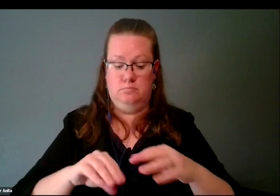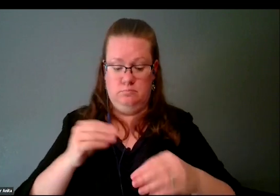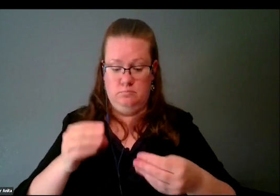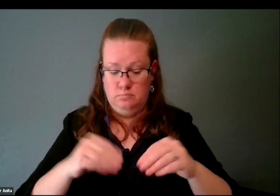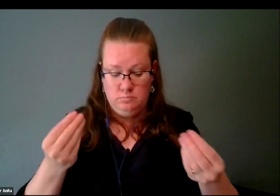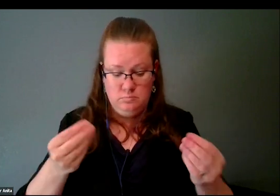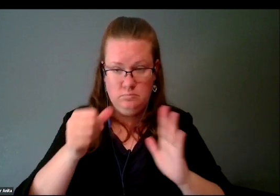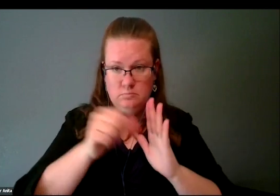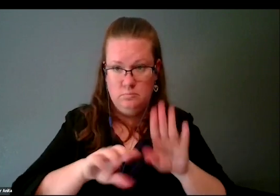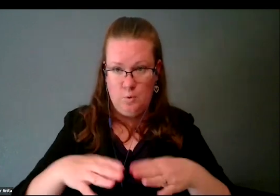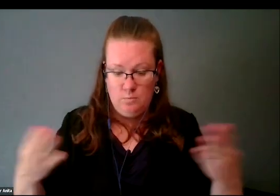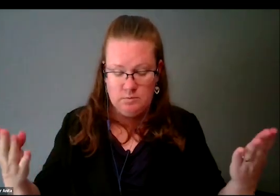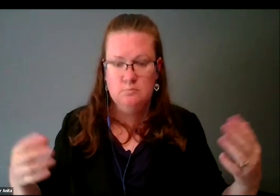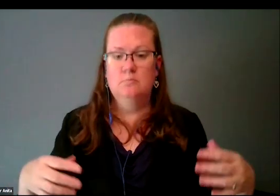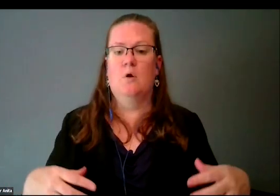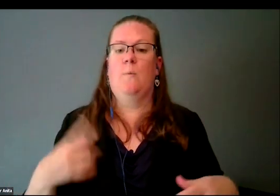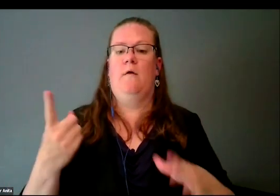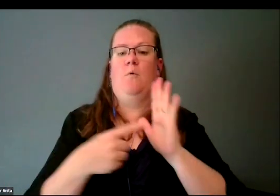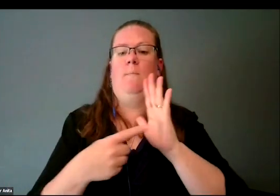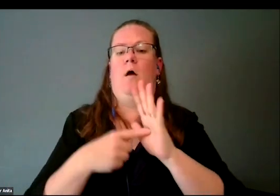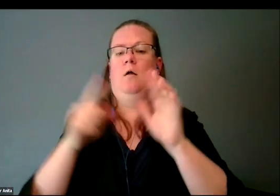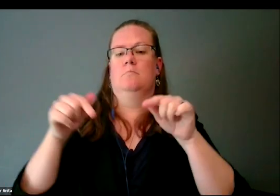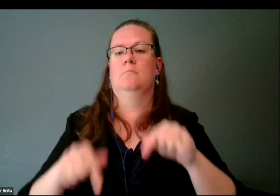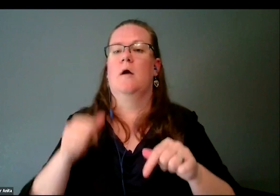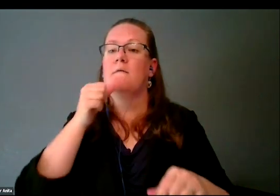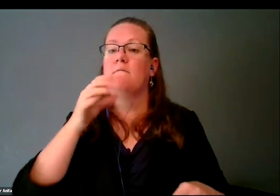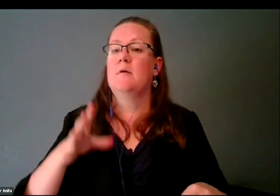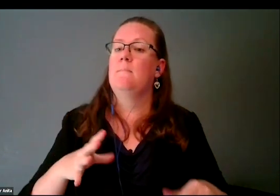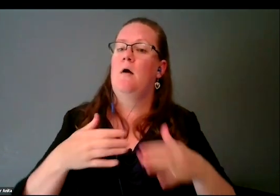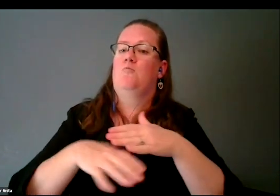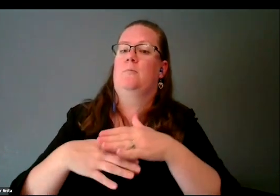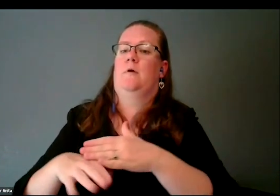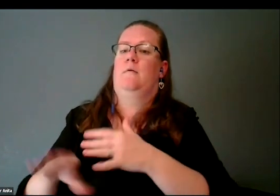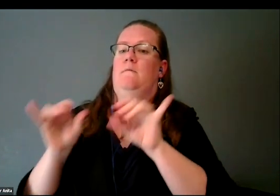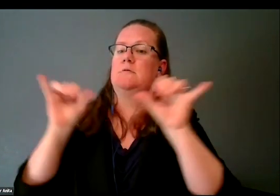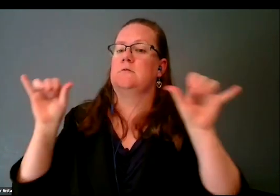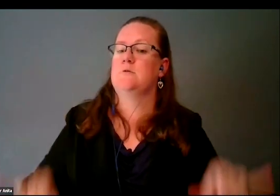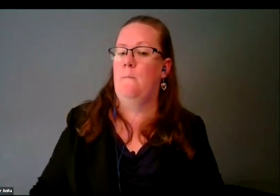We have a model below that of the female reproductive system, which has been really helpful for some of our students.